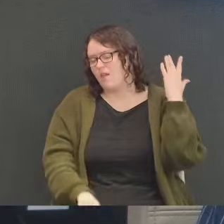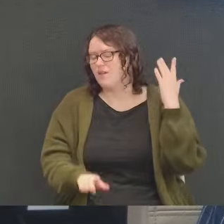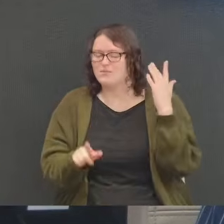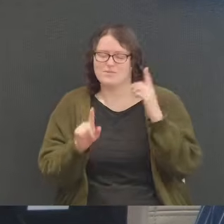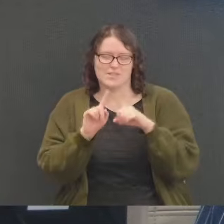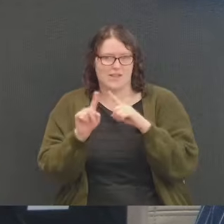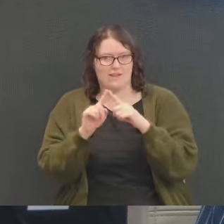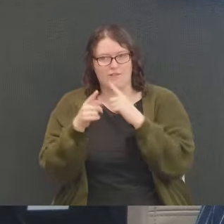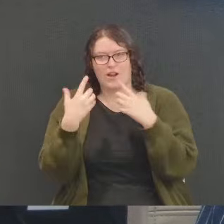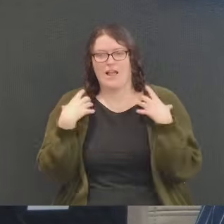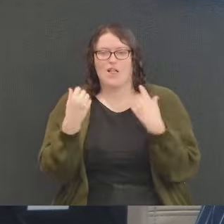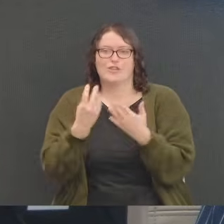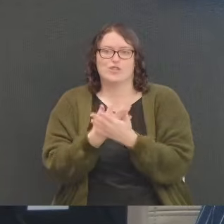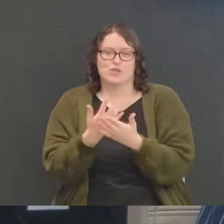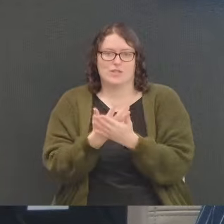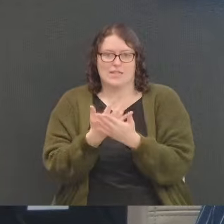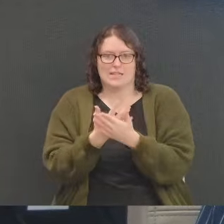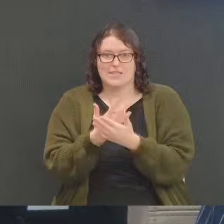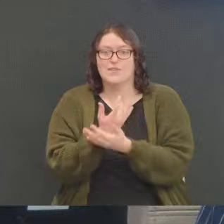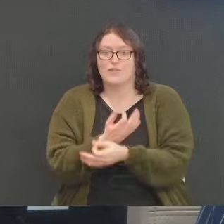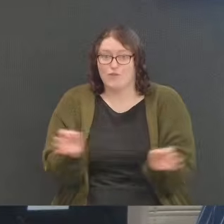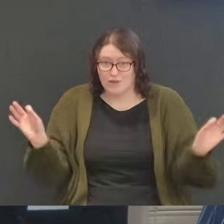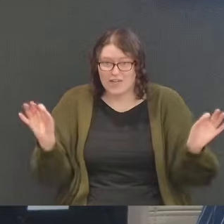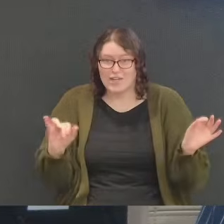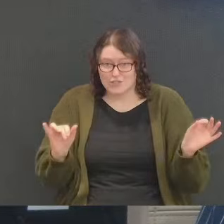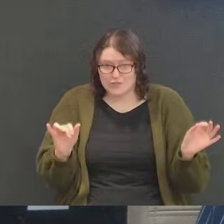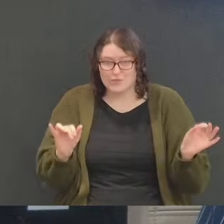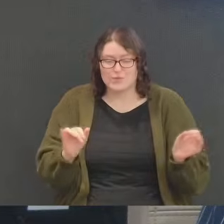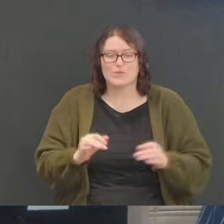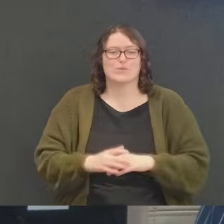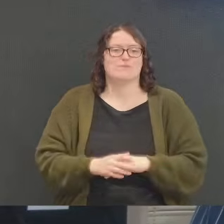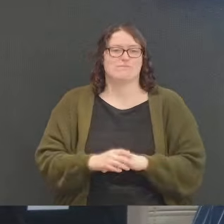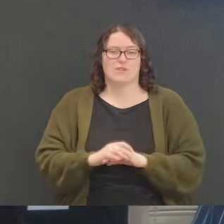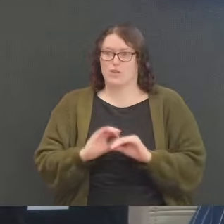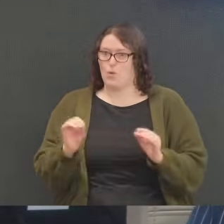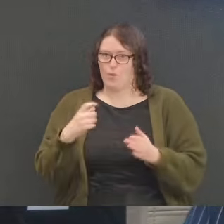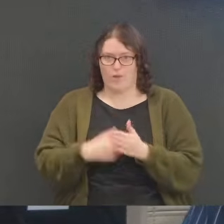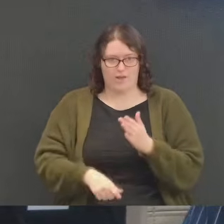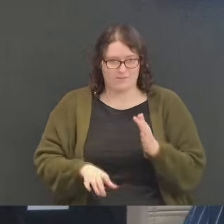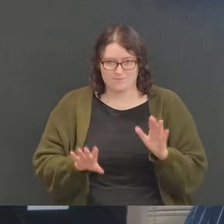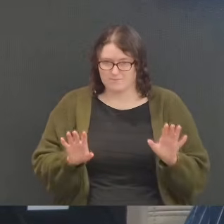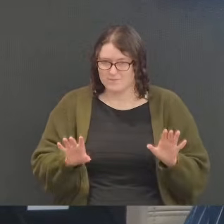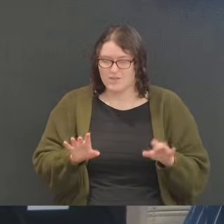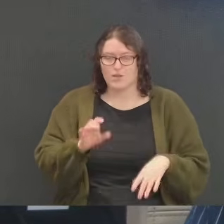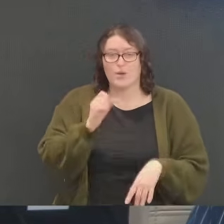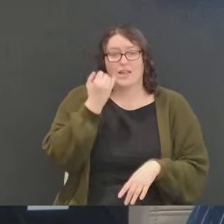at no cost. All kind of health screenings at no cost. So, if you know seniors and you if you need